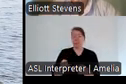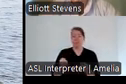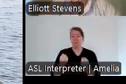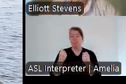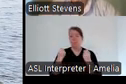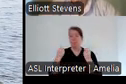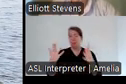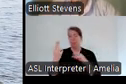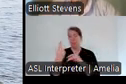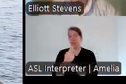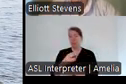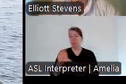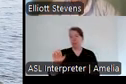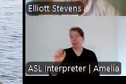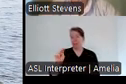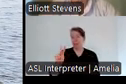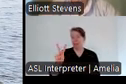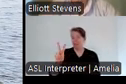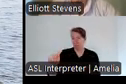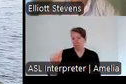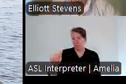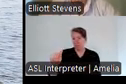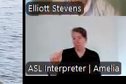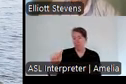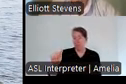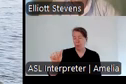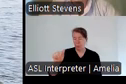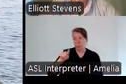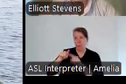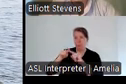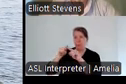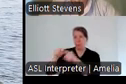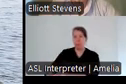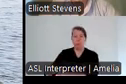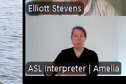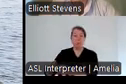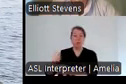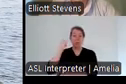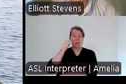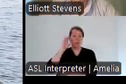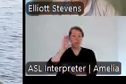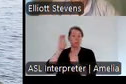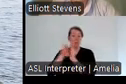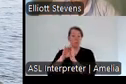and a lot of the things they make with Canva, like, um, infographics, end up being totally inaccessible.